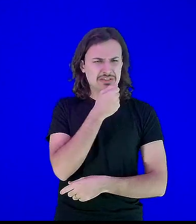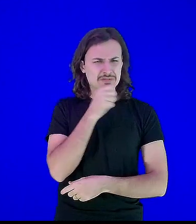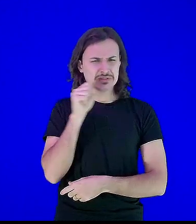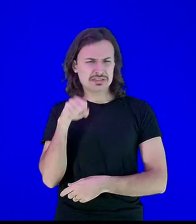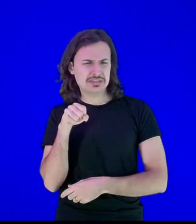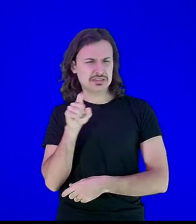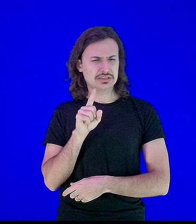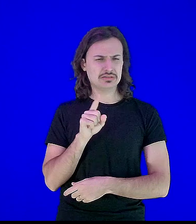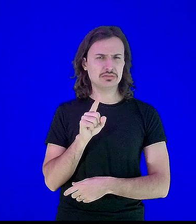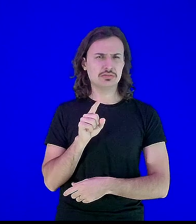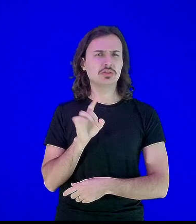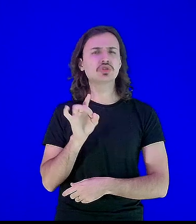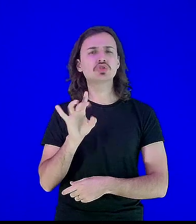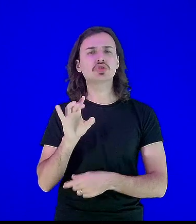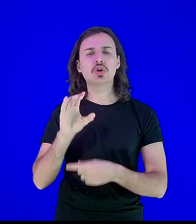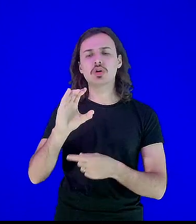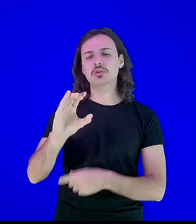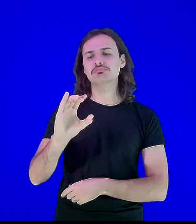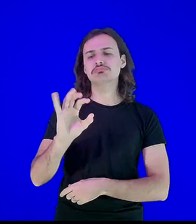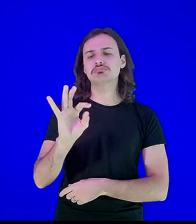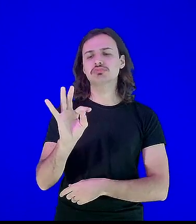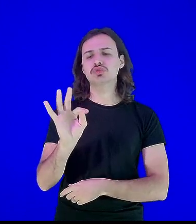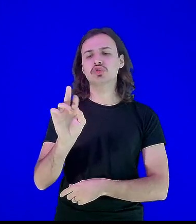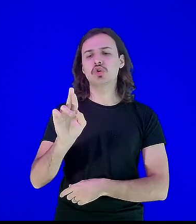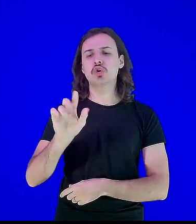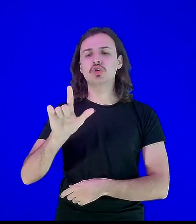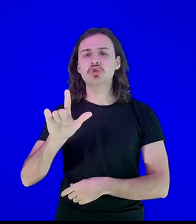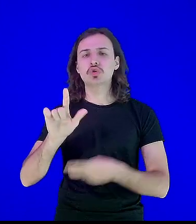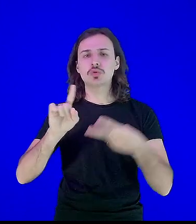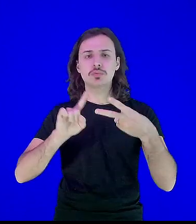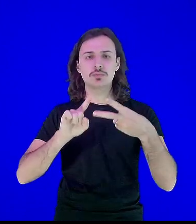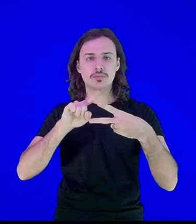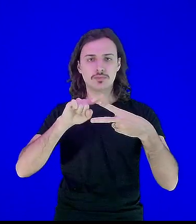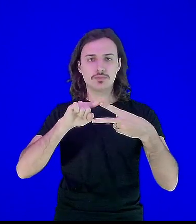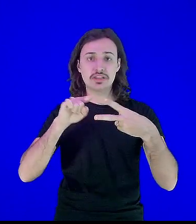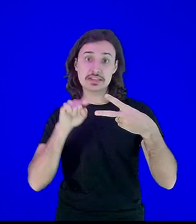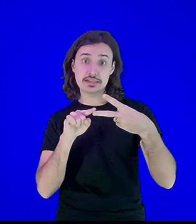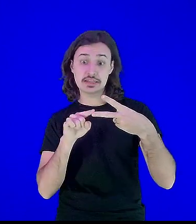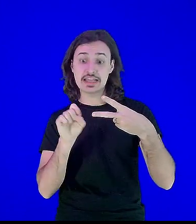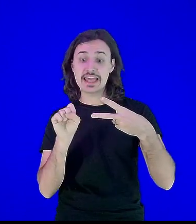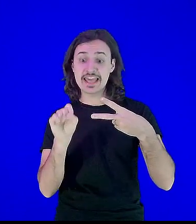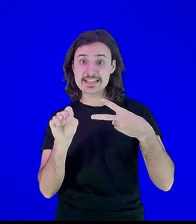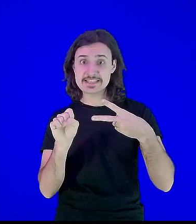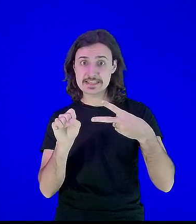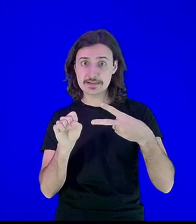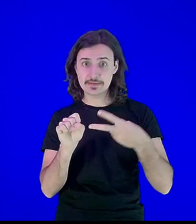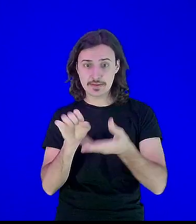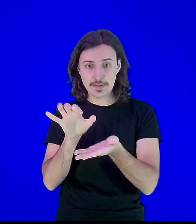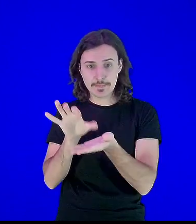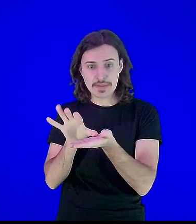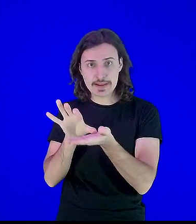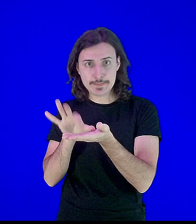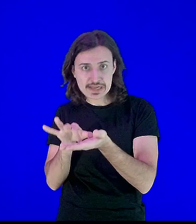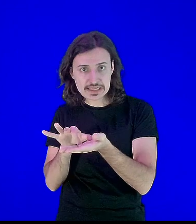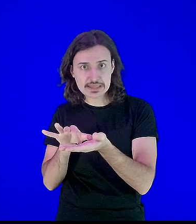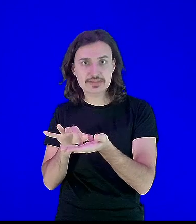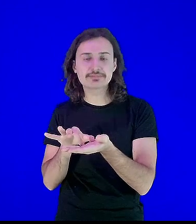it will save your changes this may change when you guys see this video